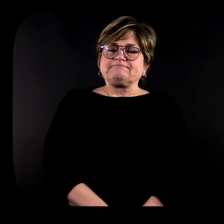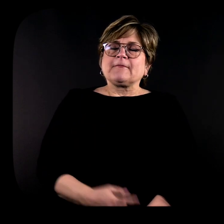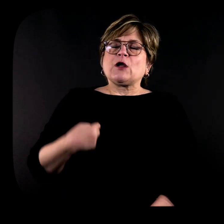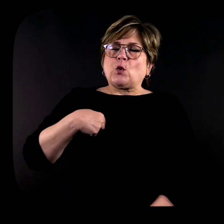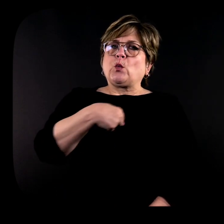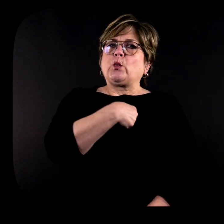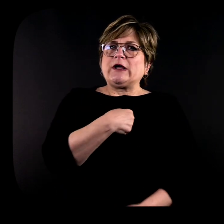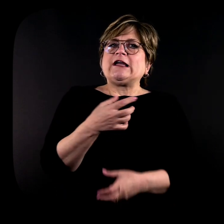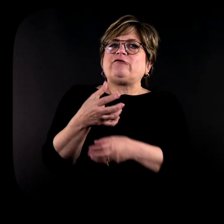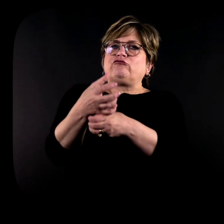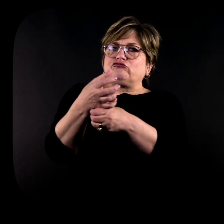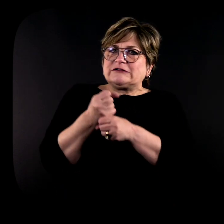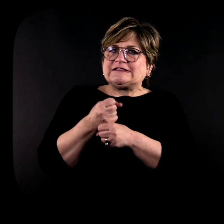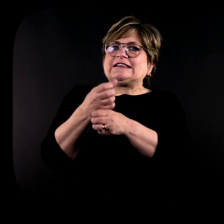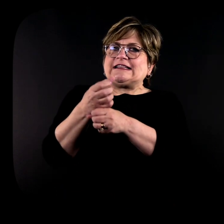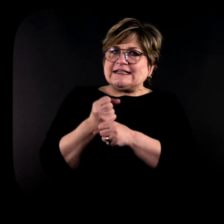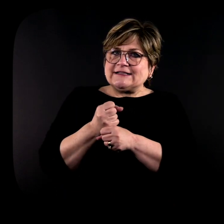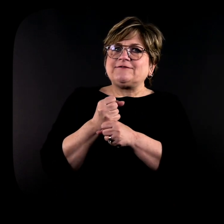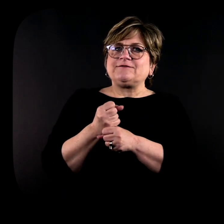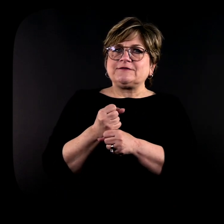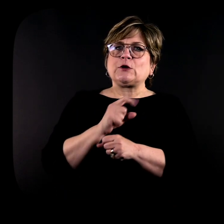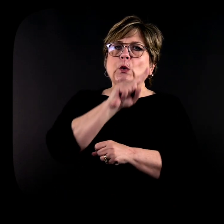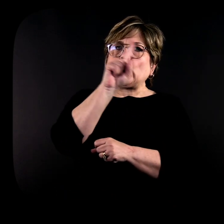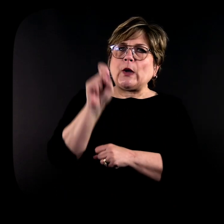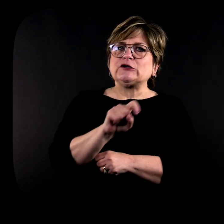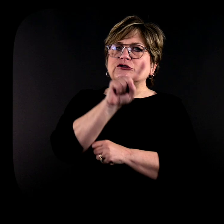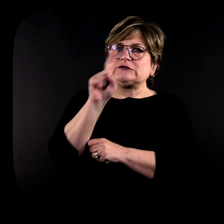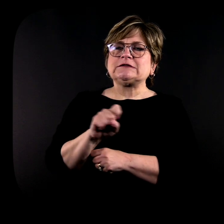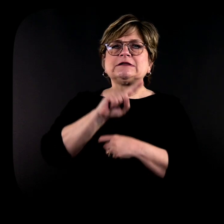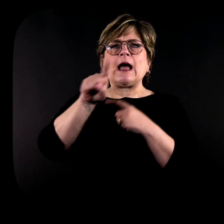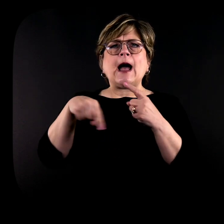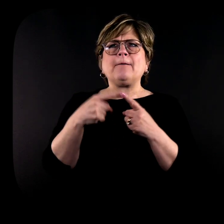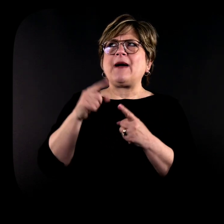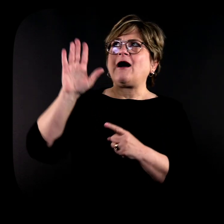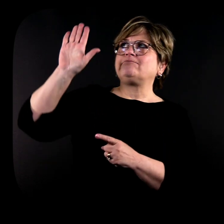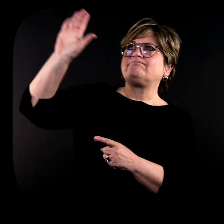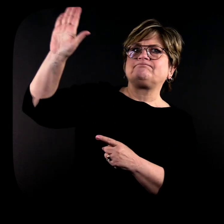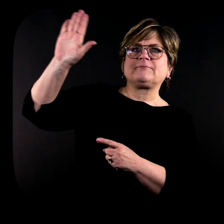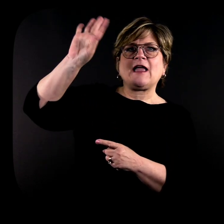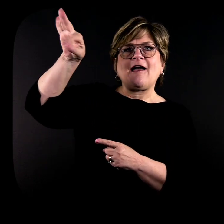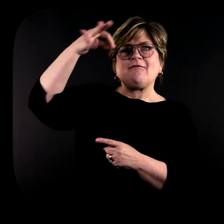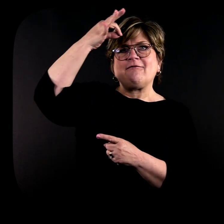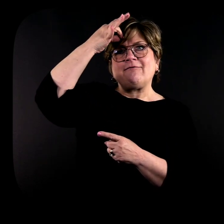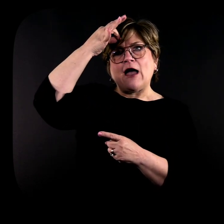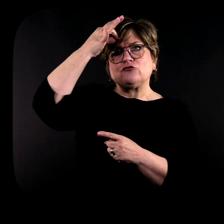We have also received questions about a request from the federal government